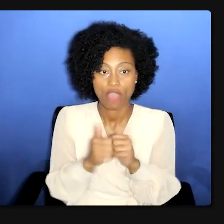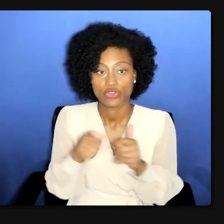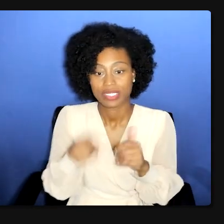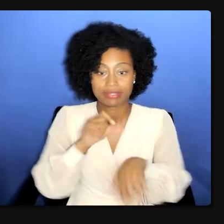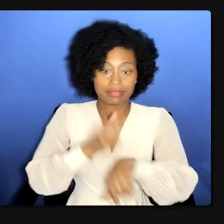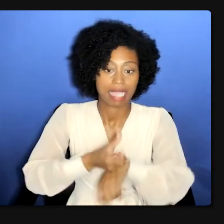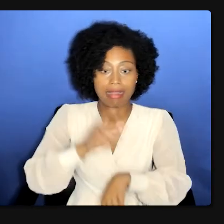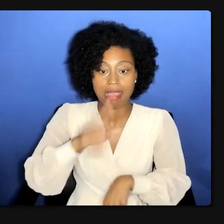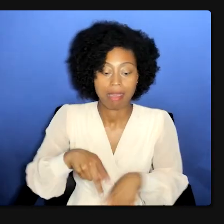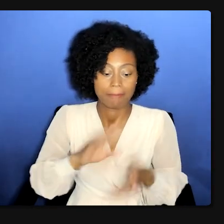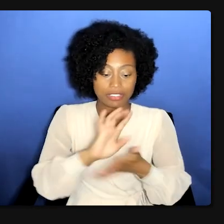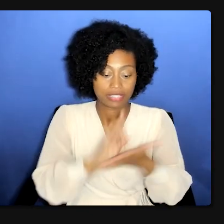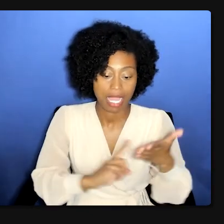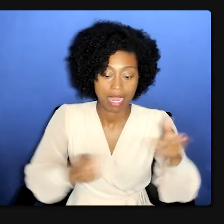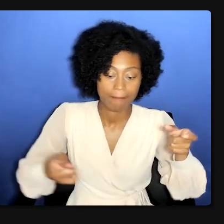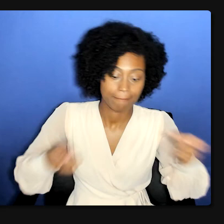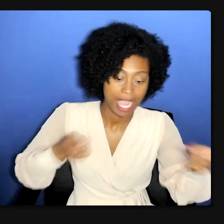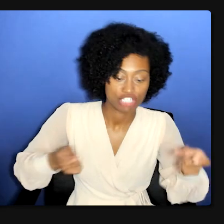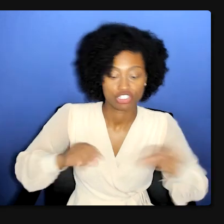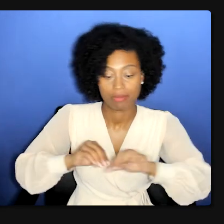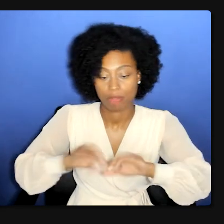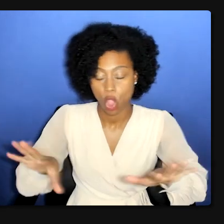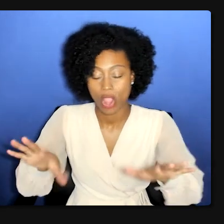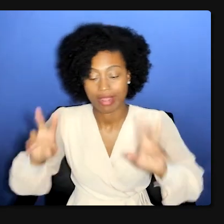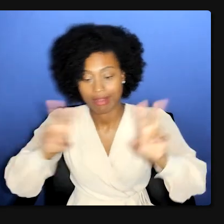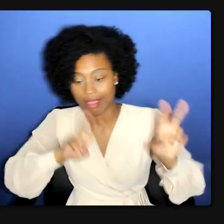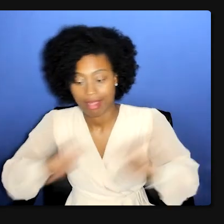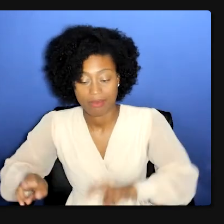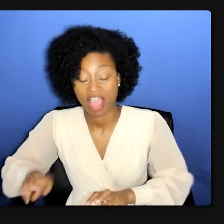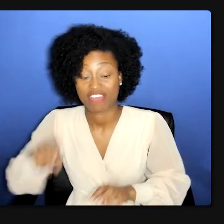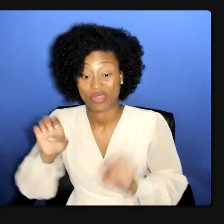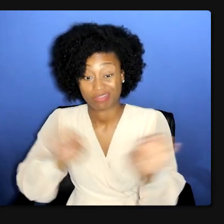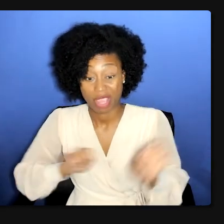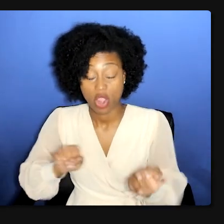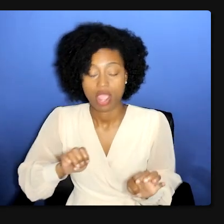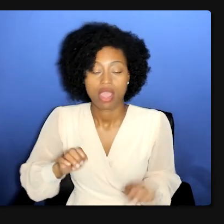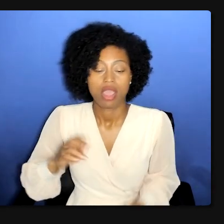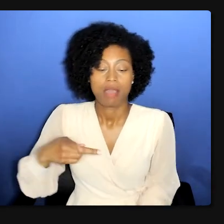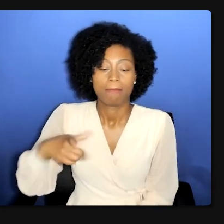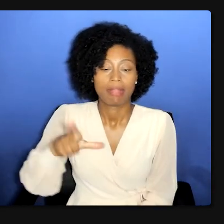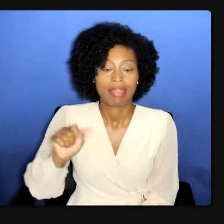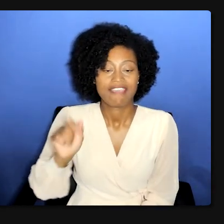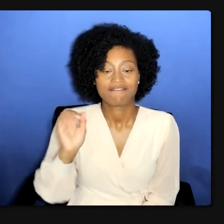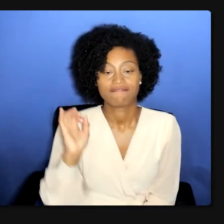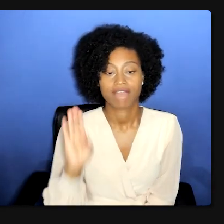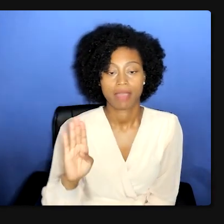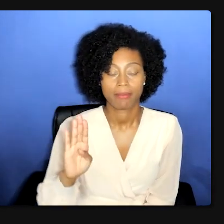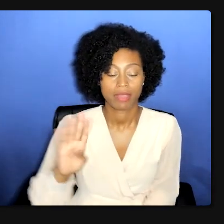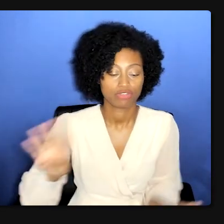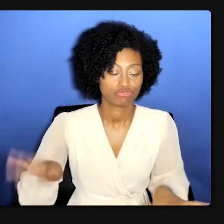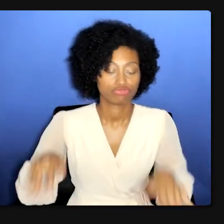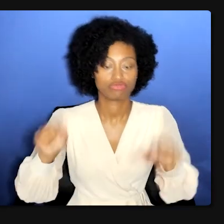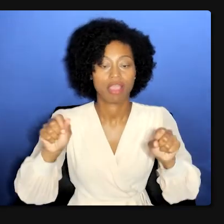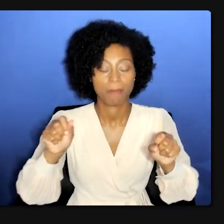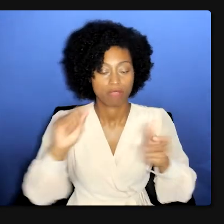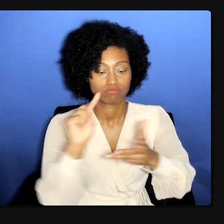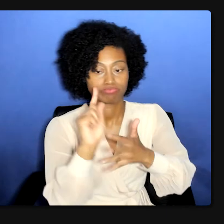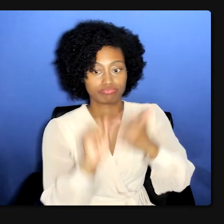the way that you need to set up design, manage, deploy and analyze these experiments. PlayFab has been a valuable tool for us.